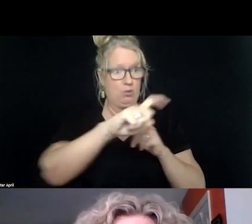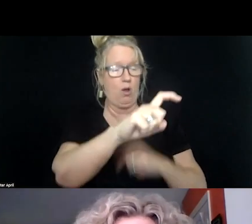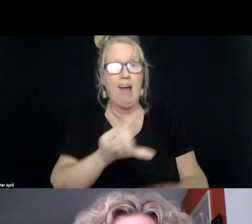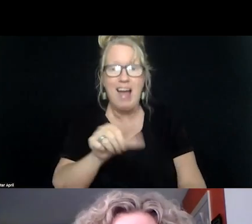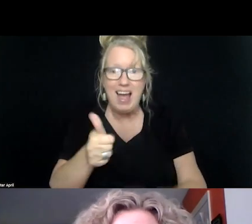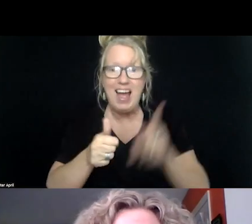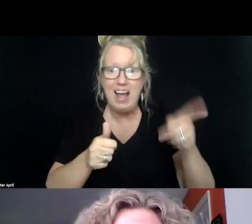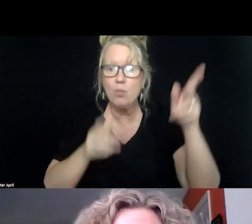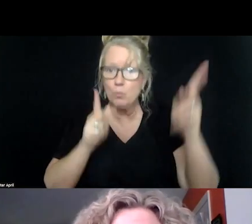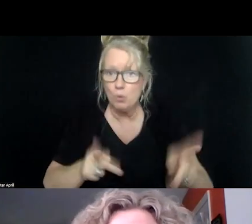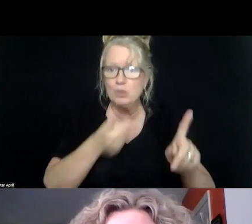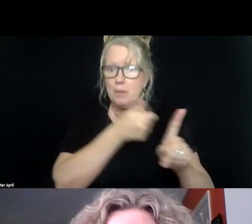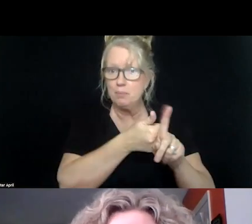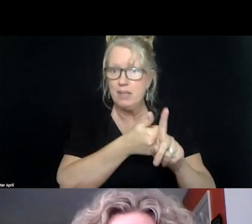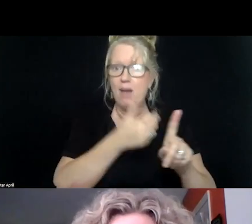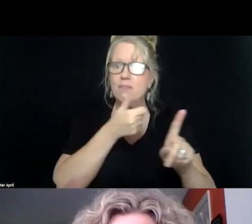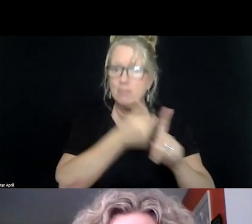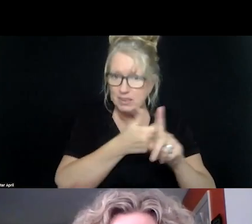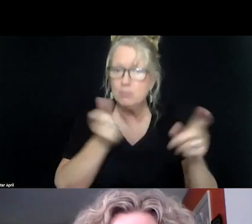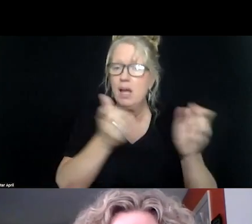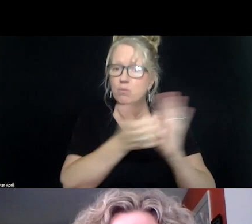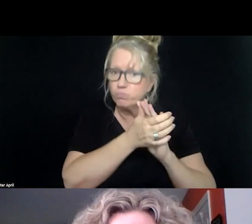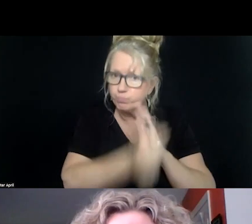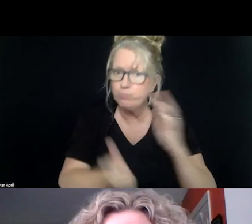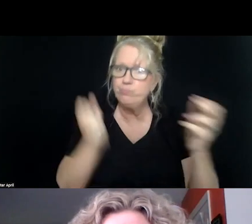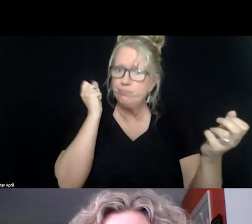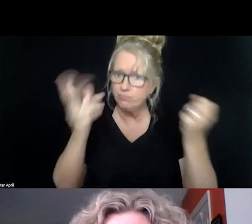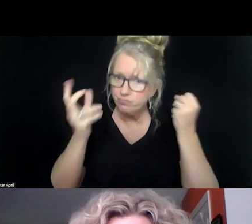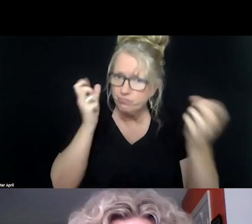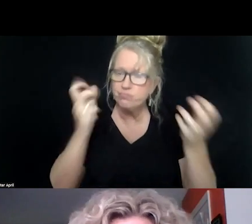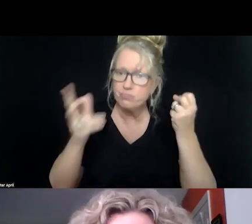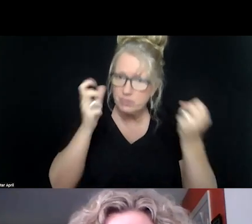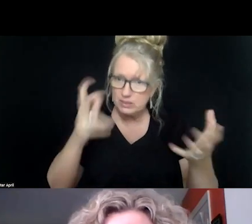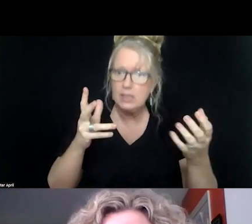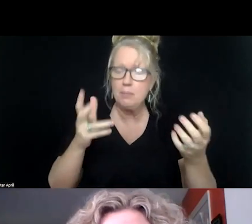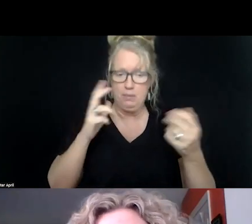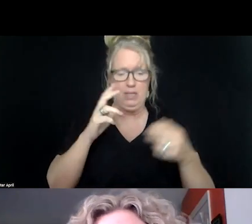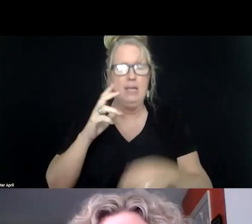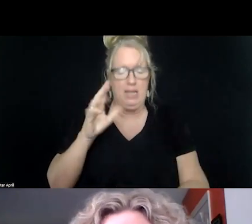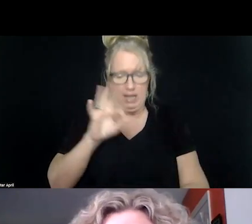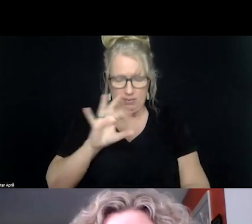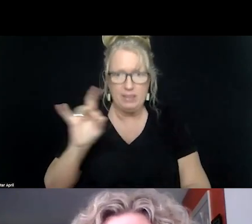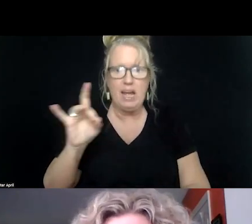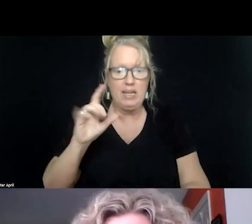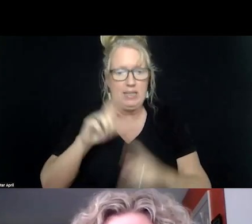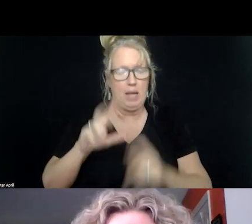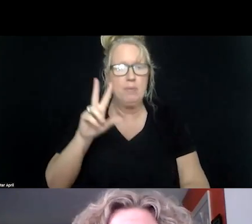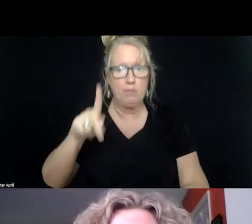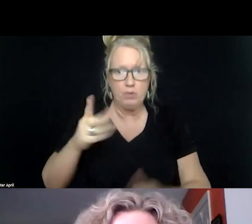PERSON WHO IS ASL FLUENT AT THIS 988 VIDEO PHONE SERVICE AND HAVE